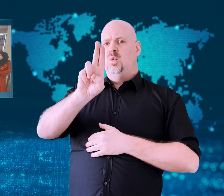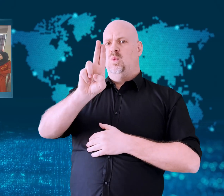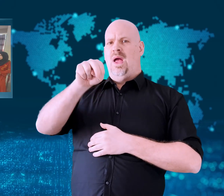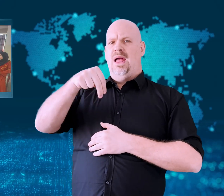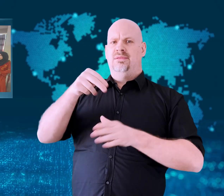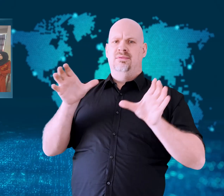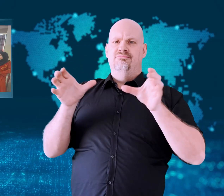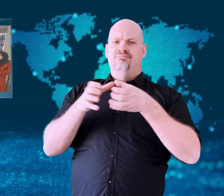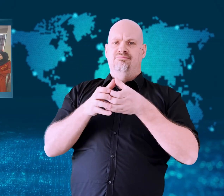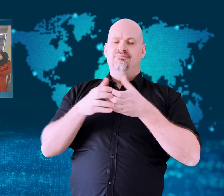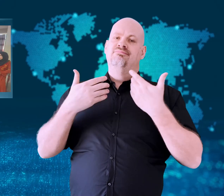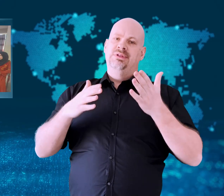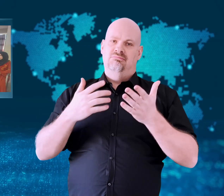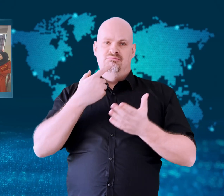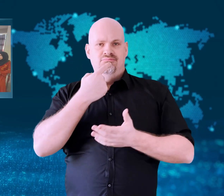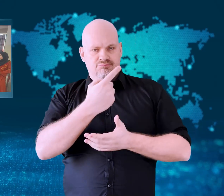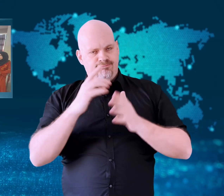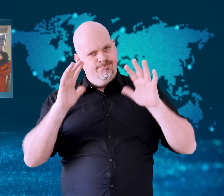female classes.